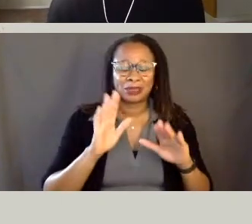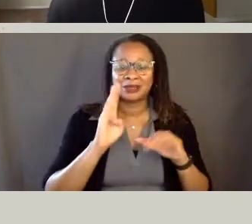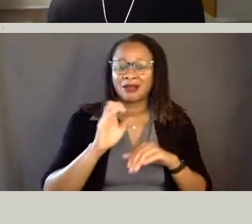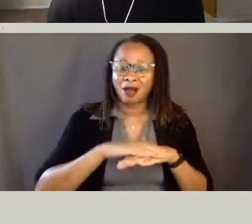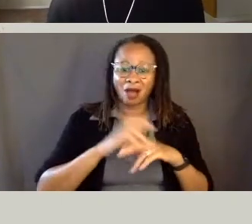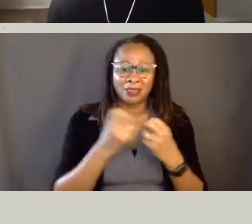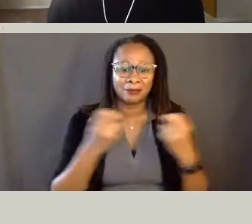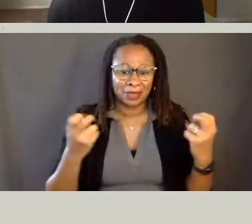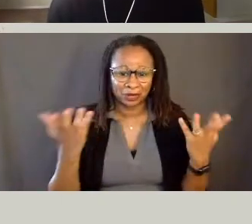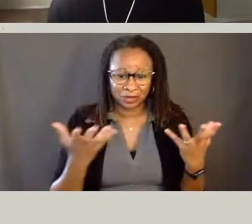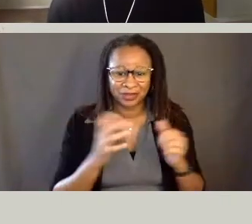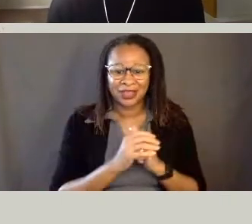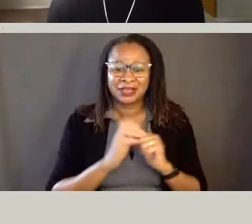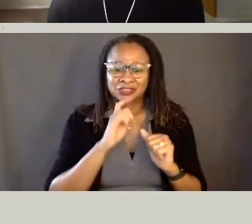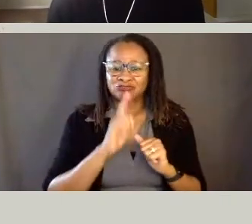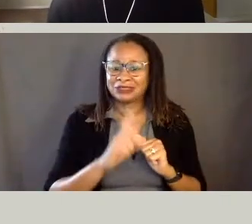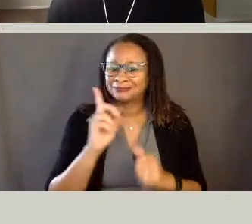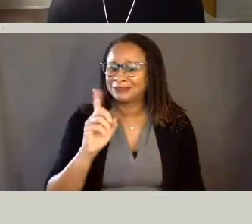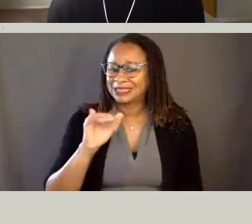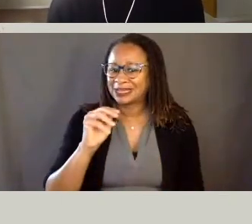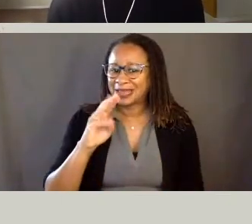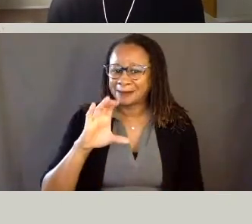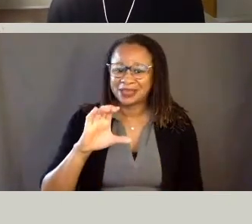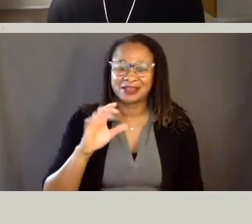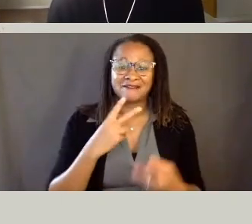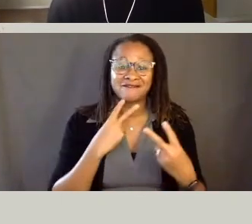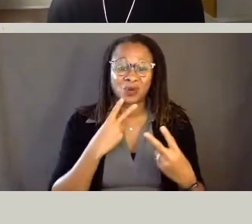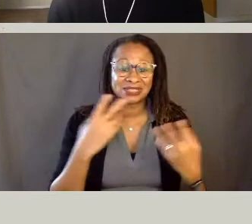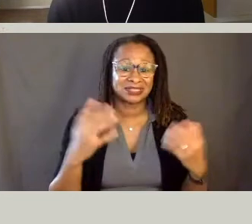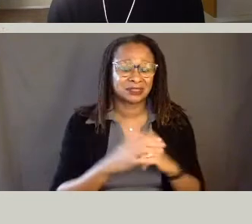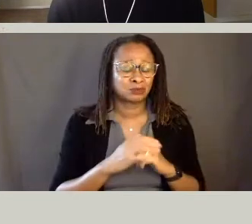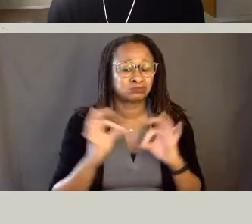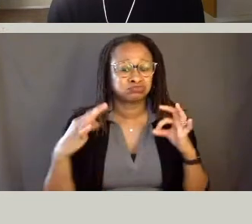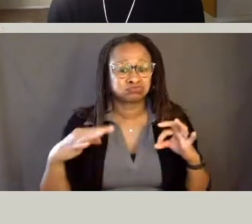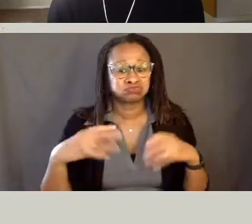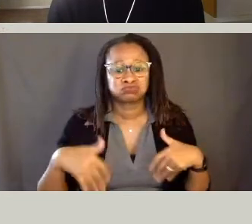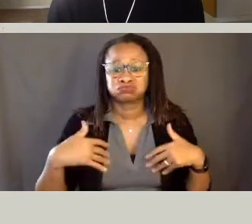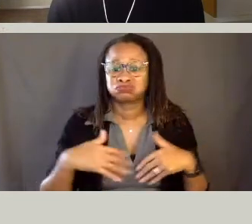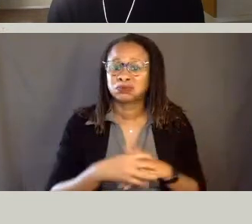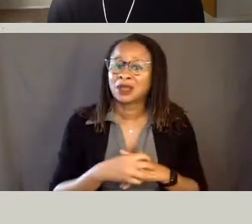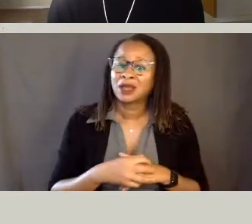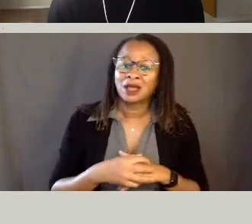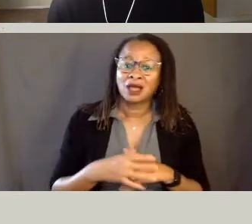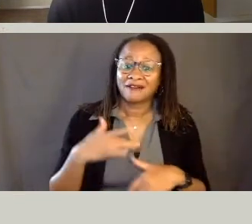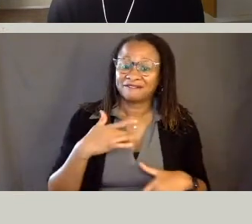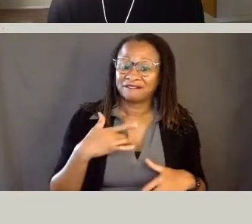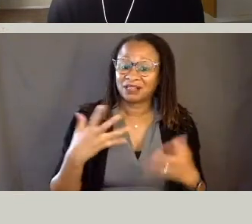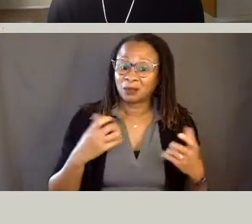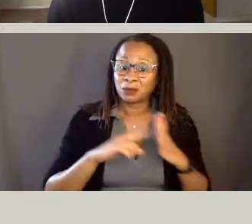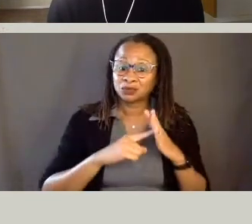Some really dynamic voices, in this conversation, I feel like, you know I wanted to start by just,